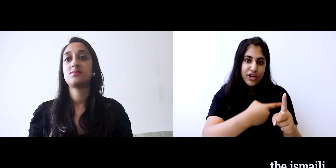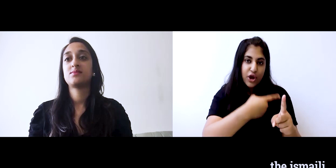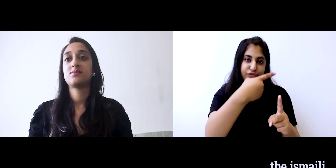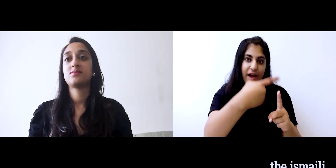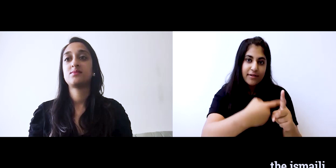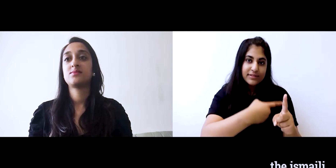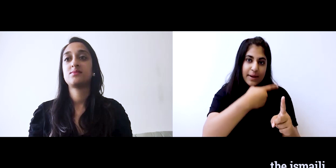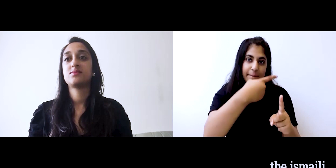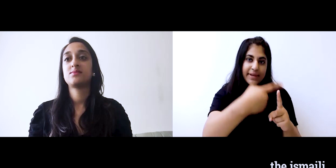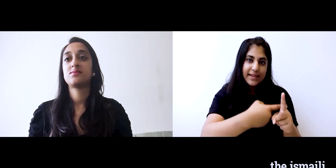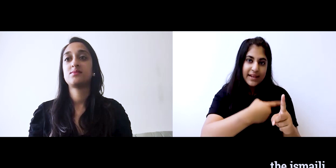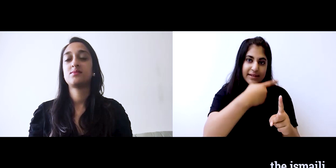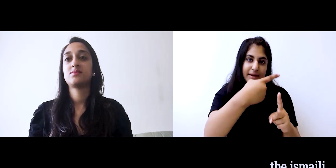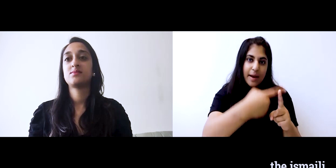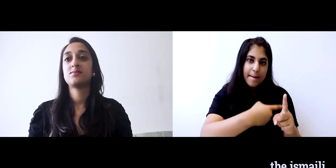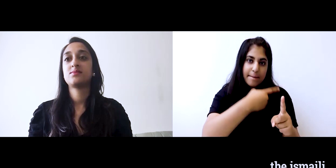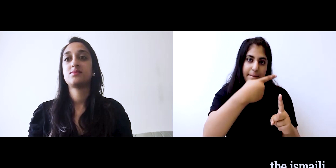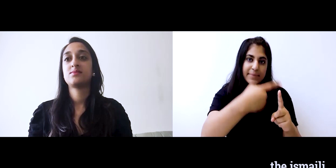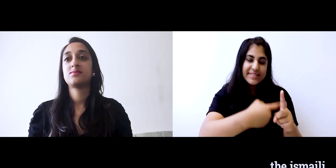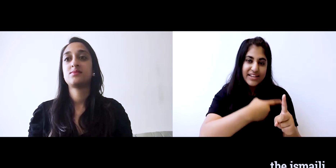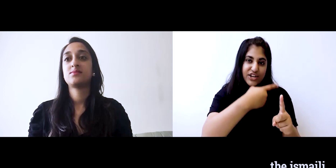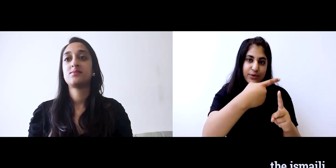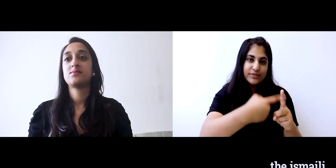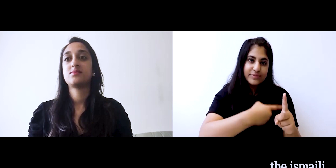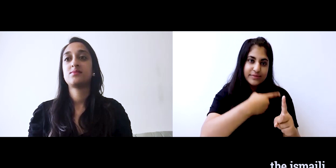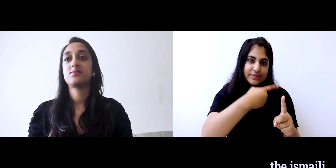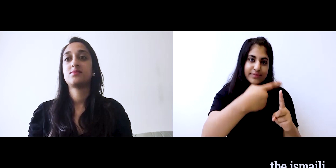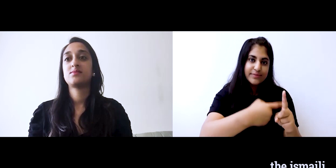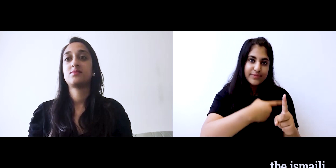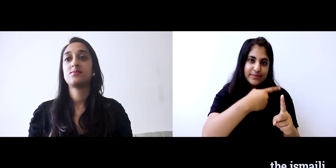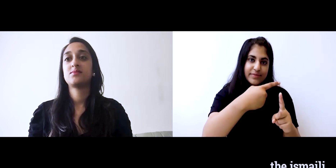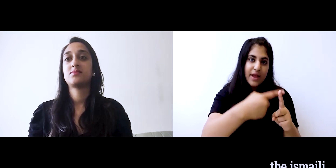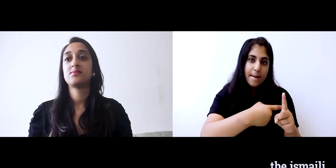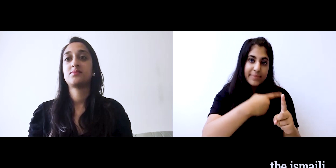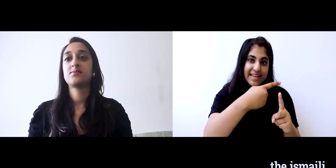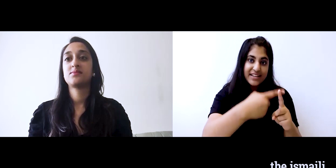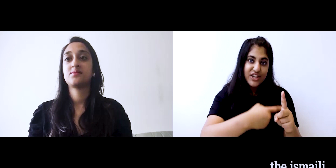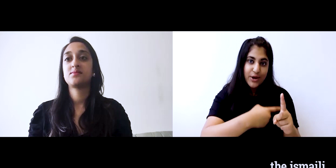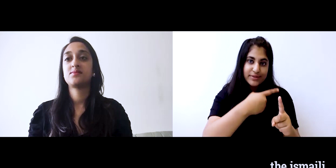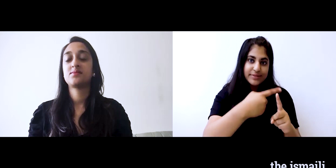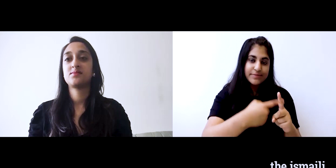goes round peeling potatoes. Potatoes